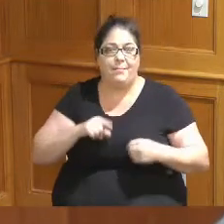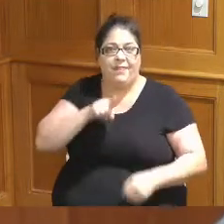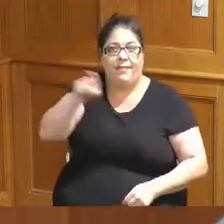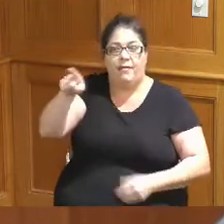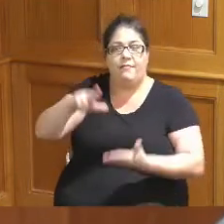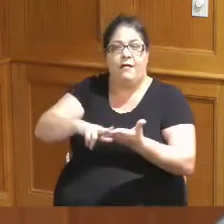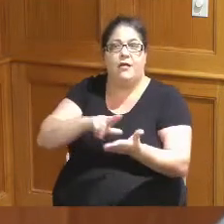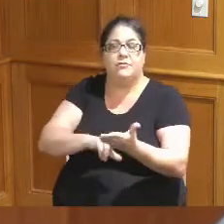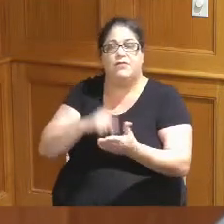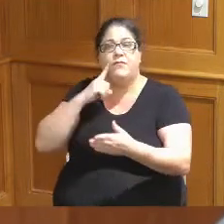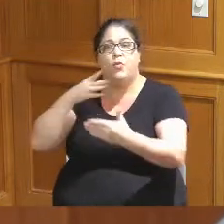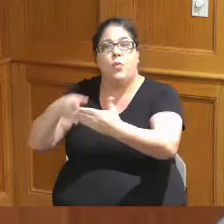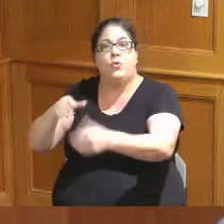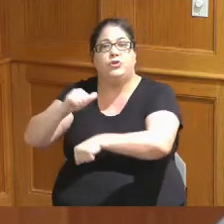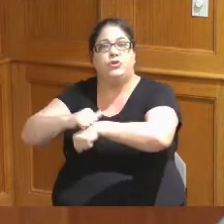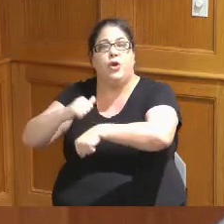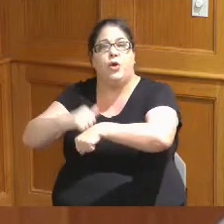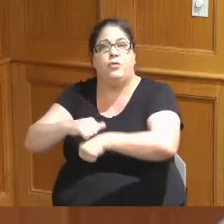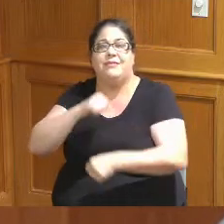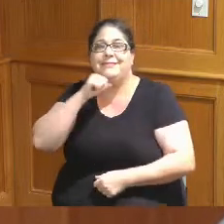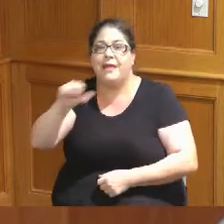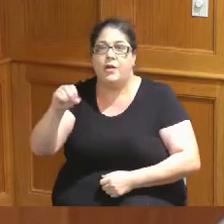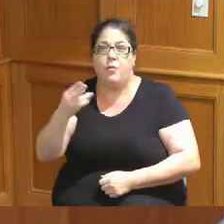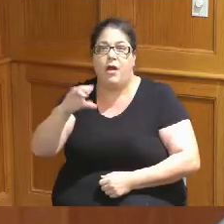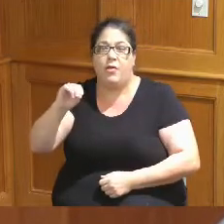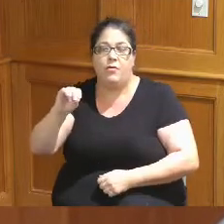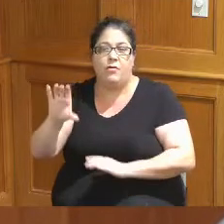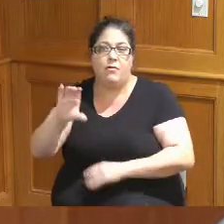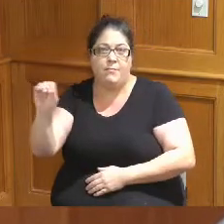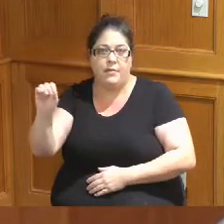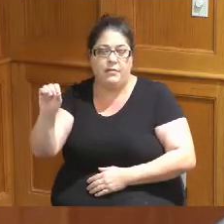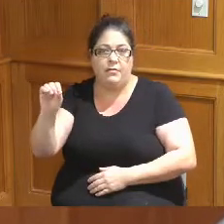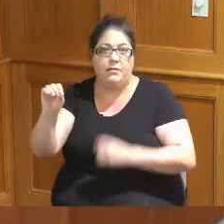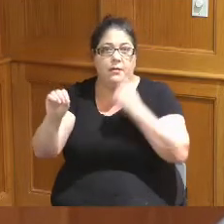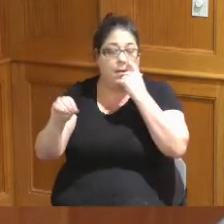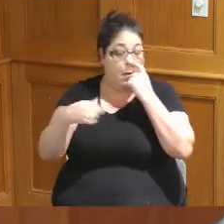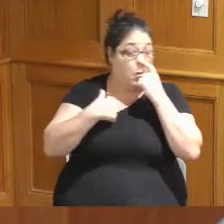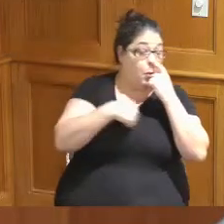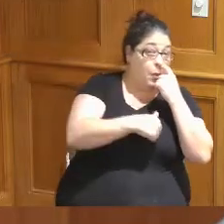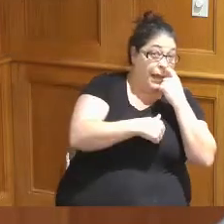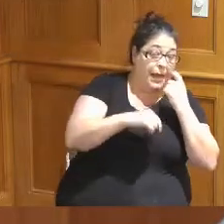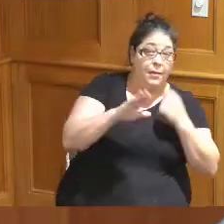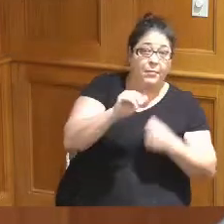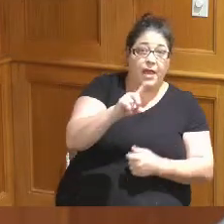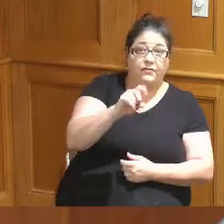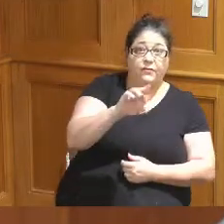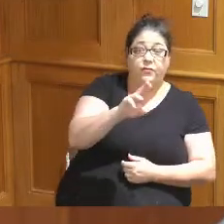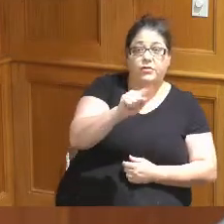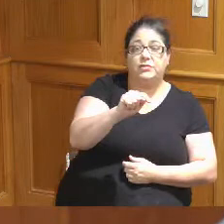Cornerstone which is a non-Ohio company Labcor is an Ohio company the two issues that I want